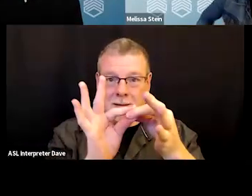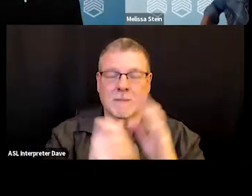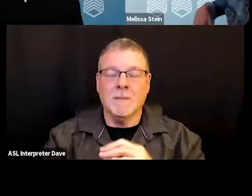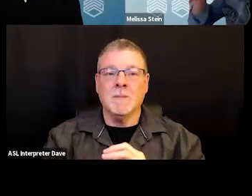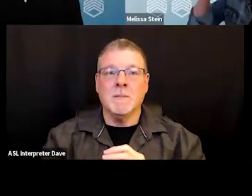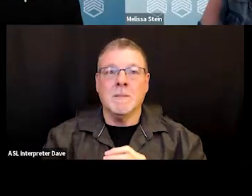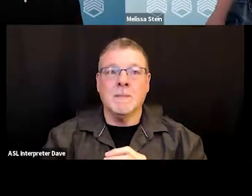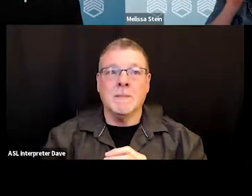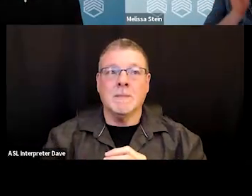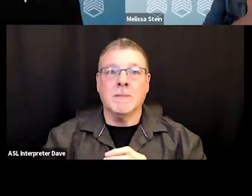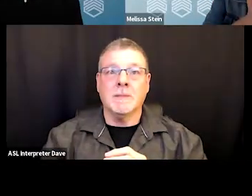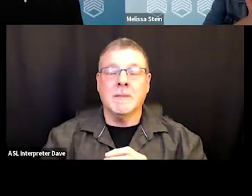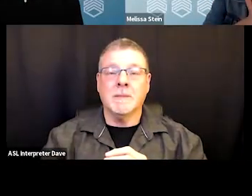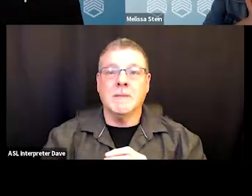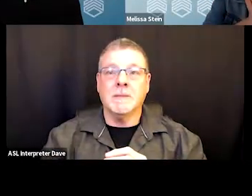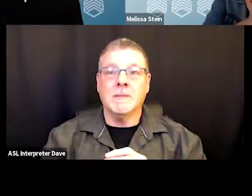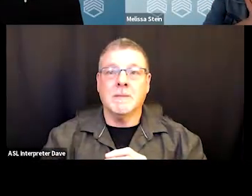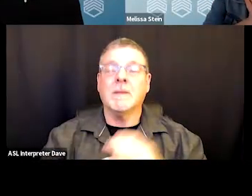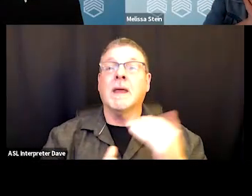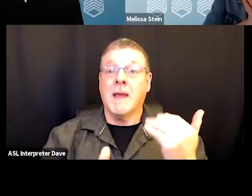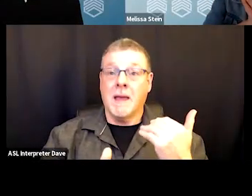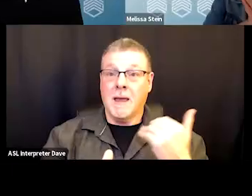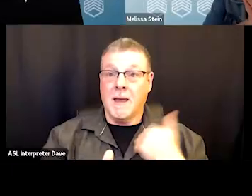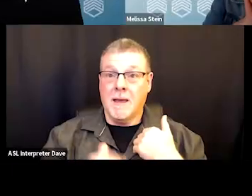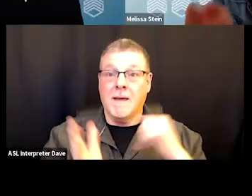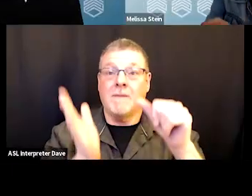we do have a page where you can look for people